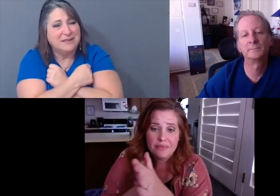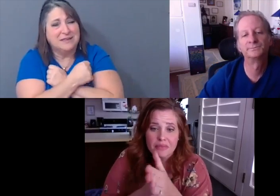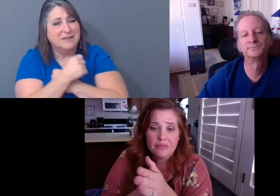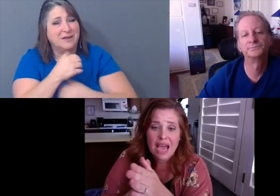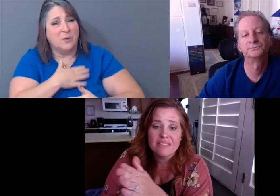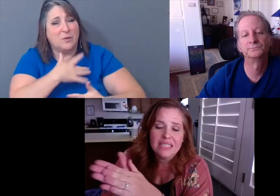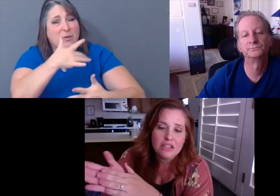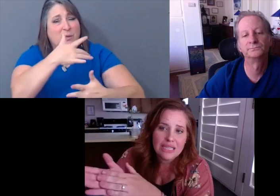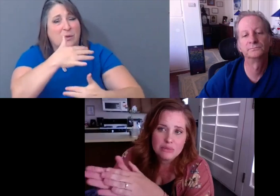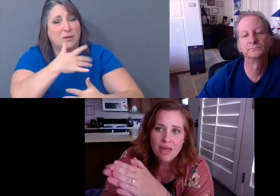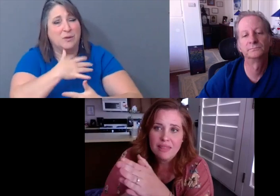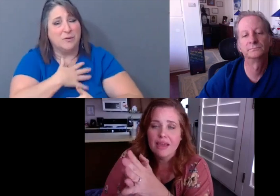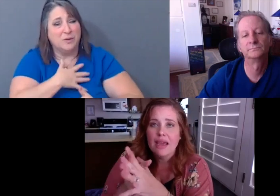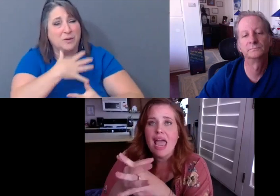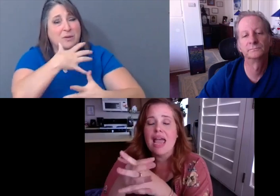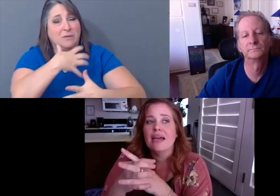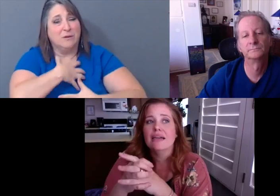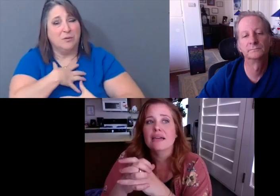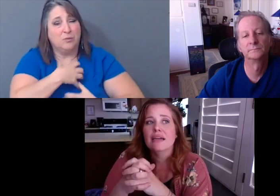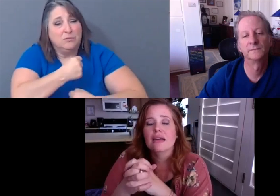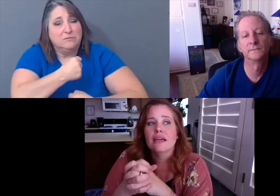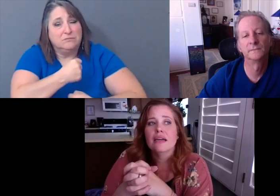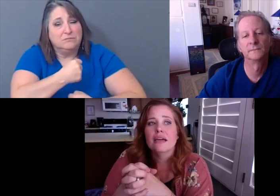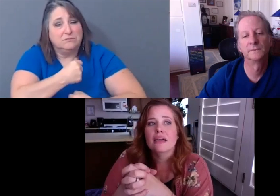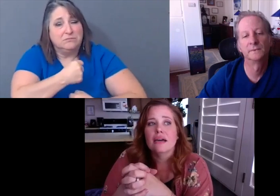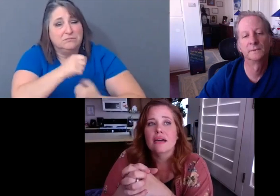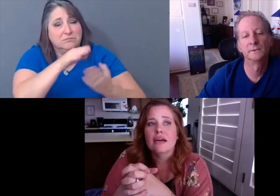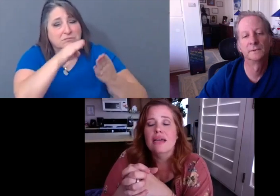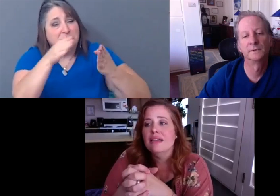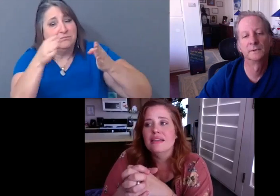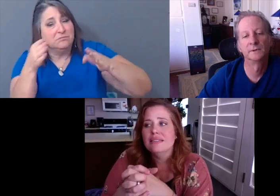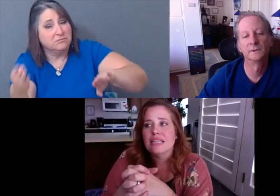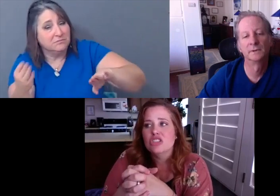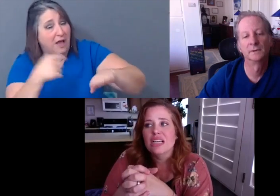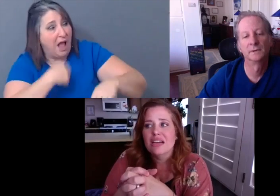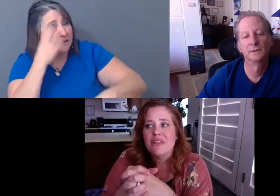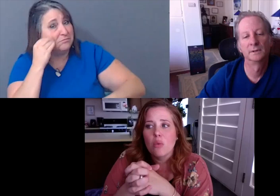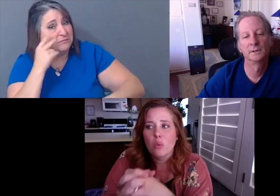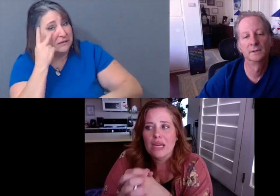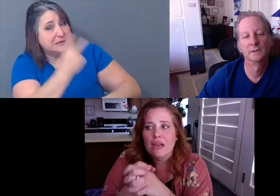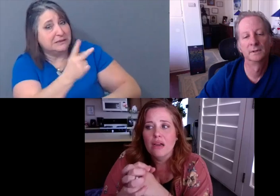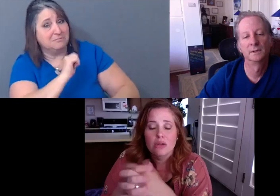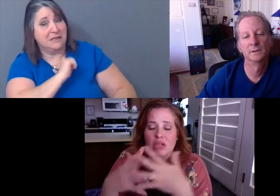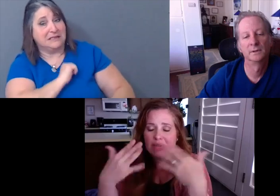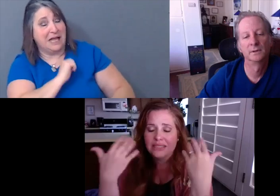Yeah. I have seen their last breath. And, it's a gift that we, including myself,